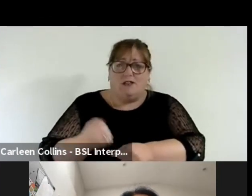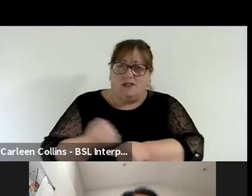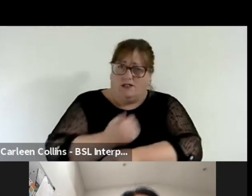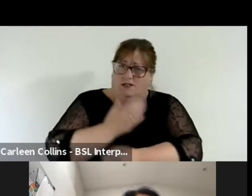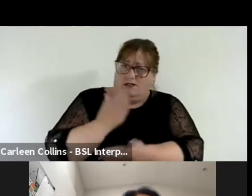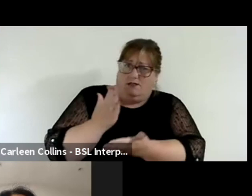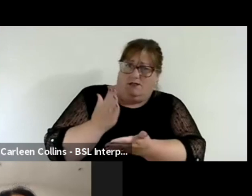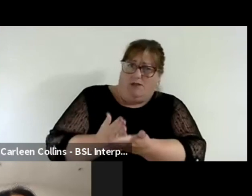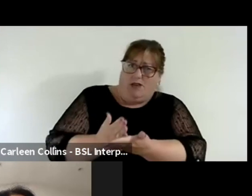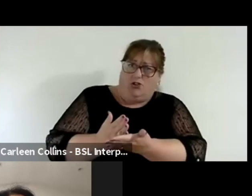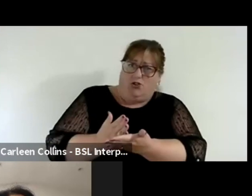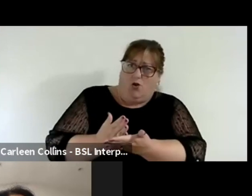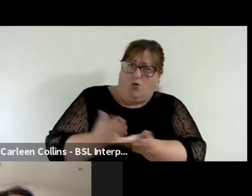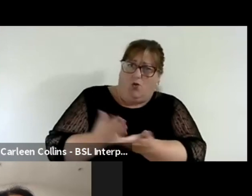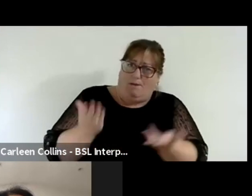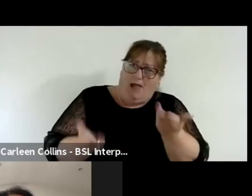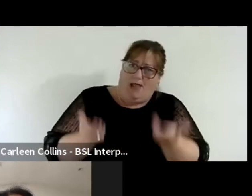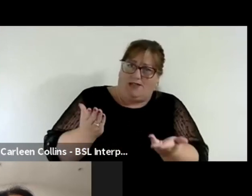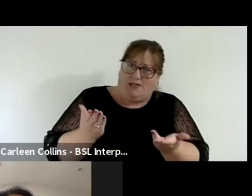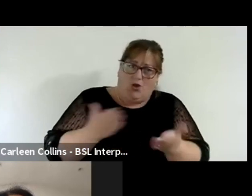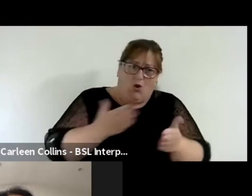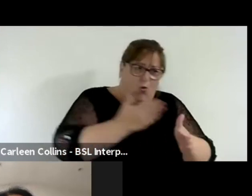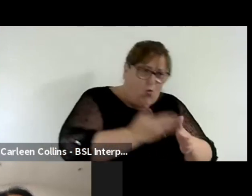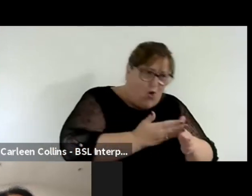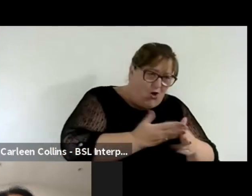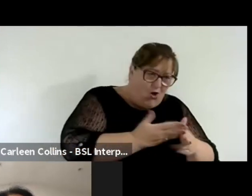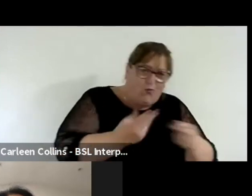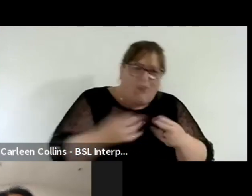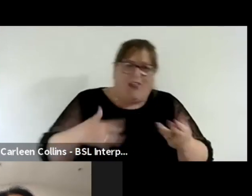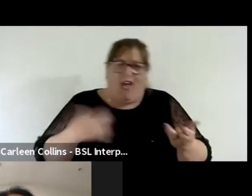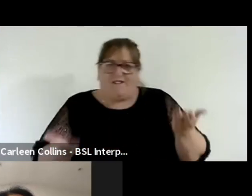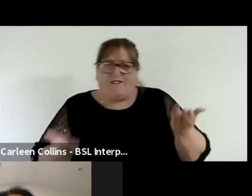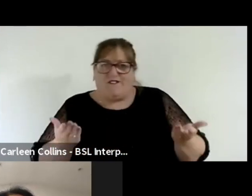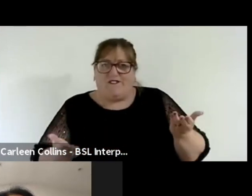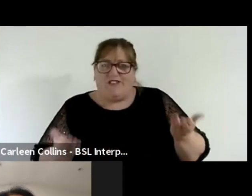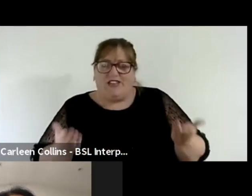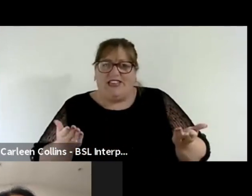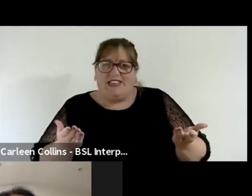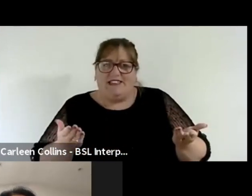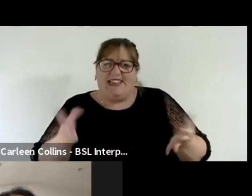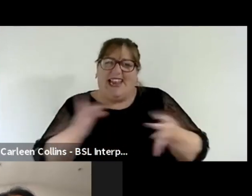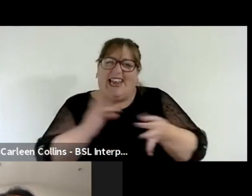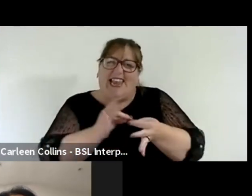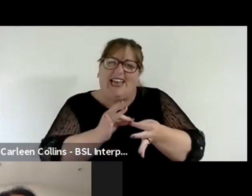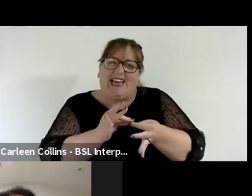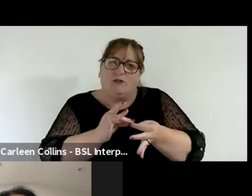It's very supportive.